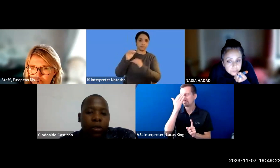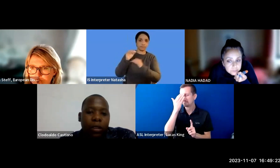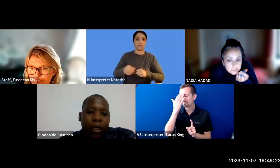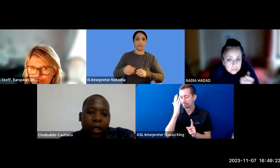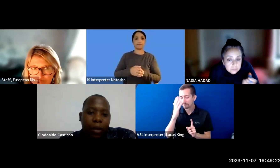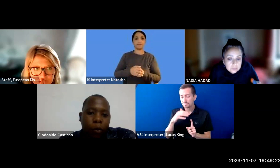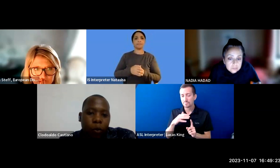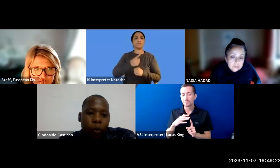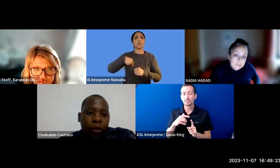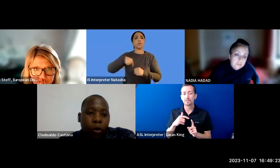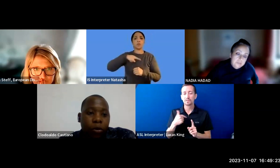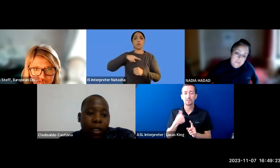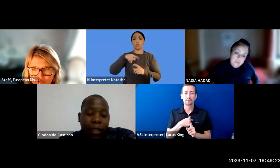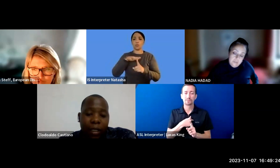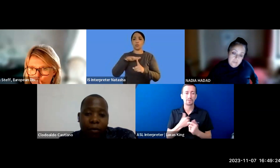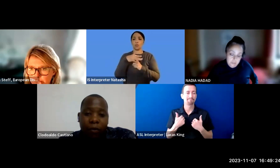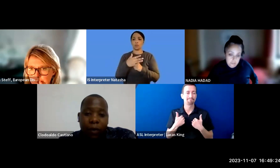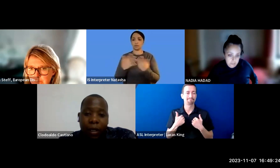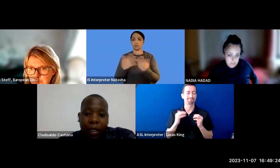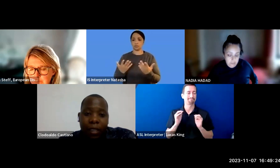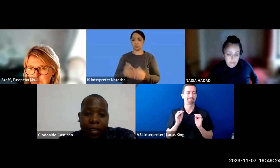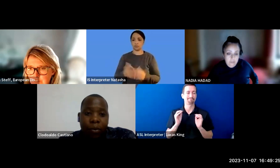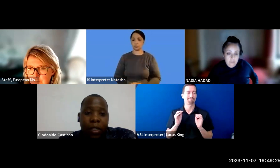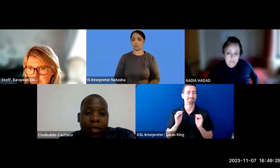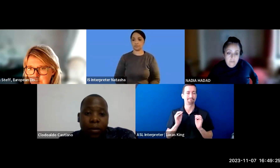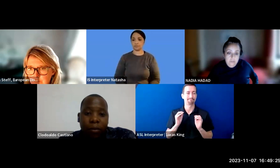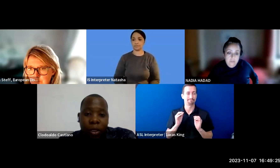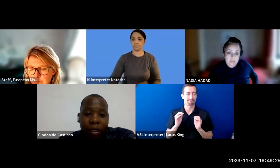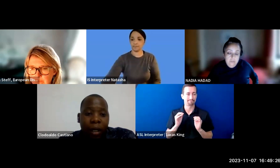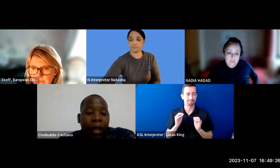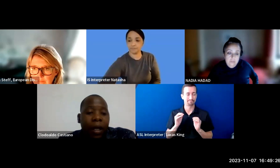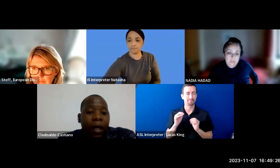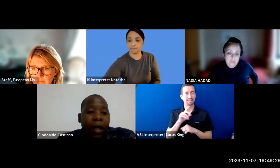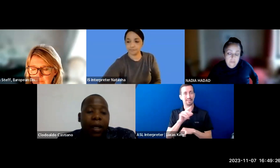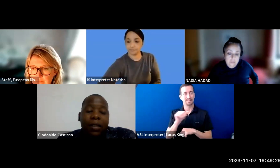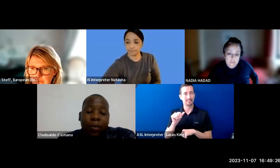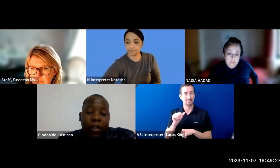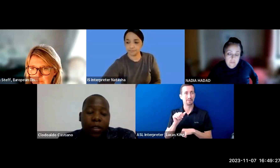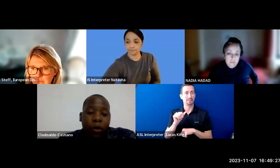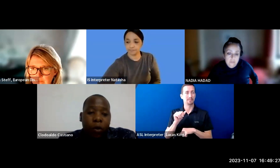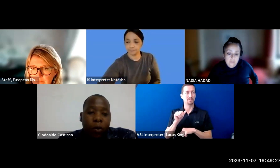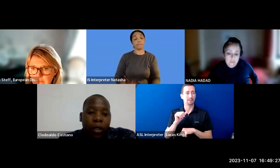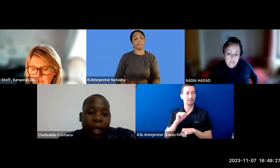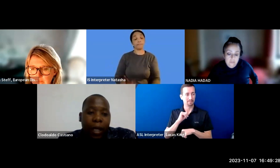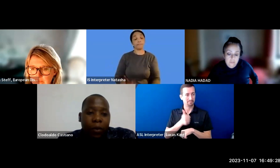where we don't yet have a Disability Bill, a Disability Law.